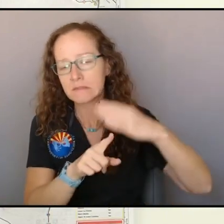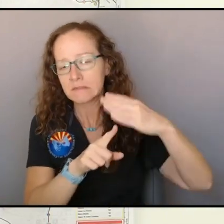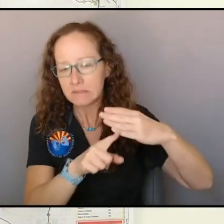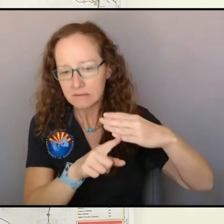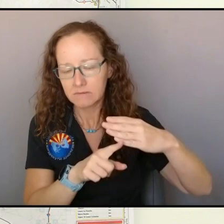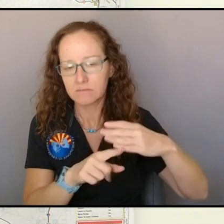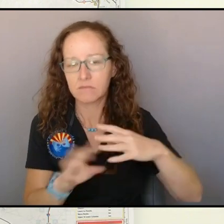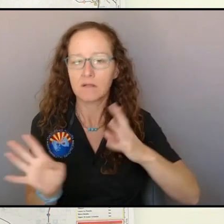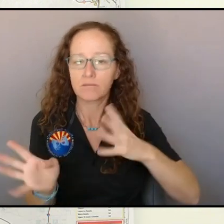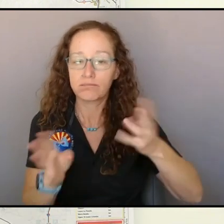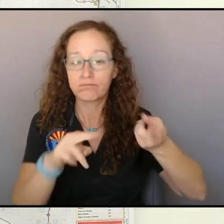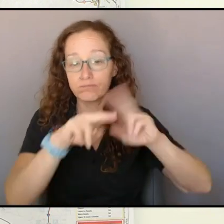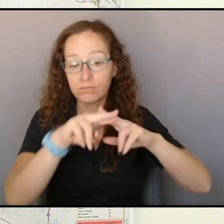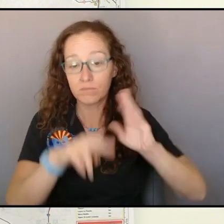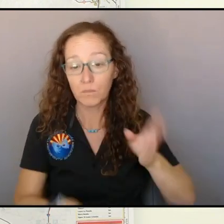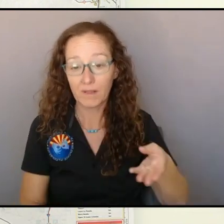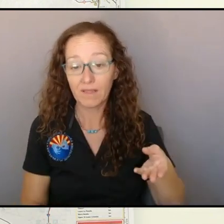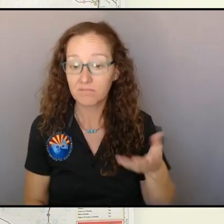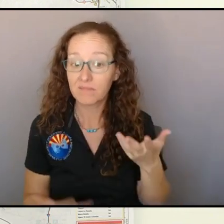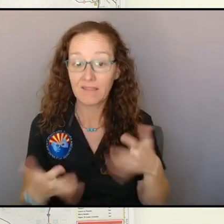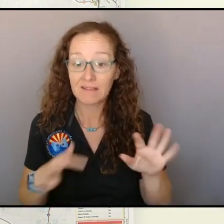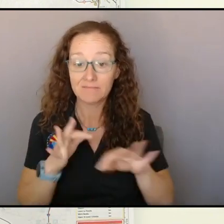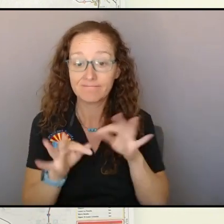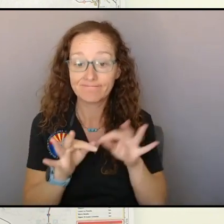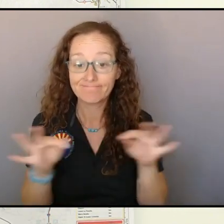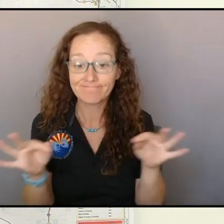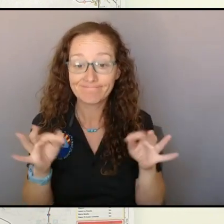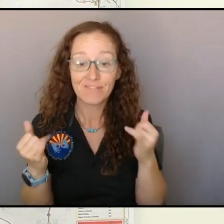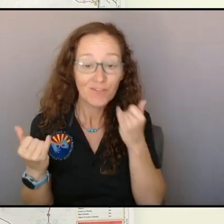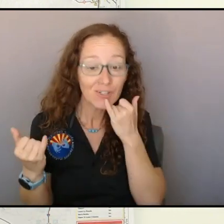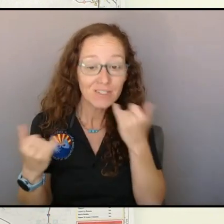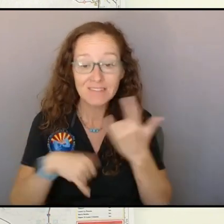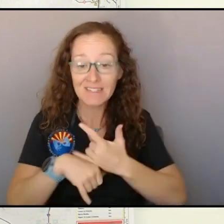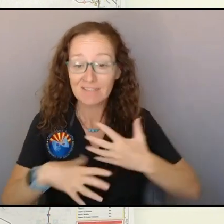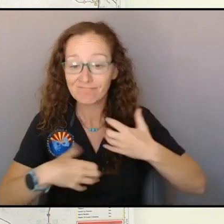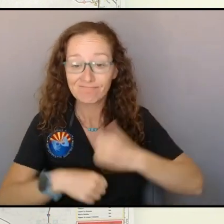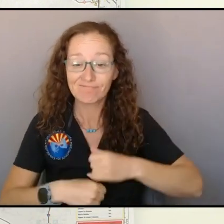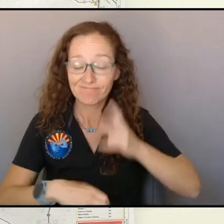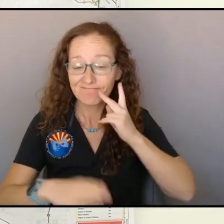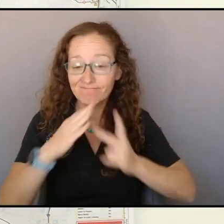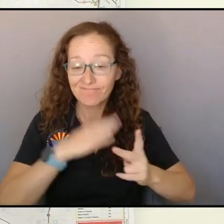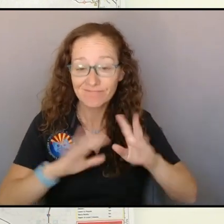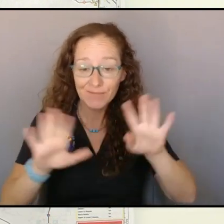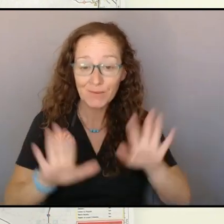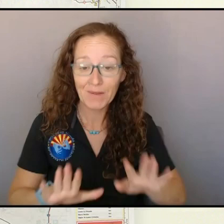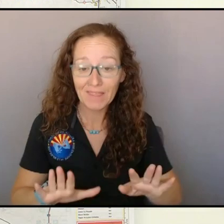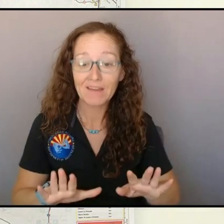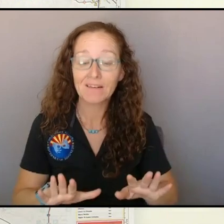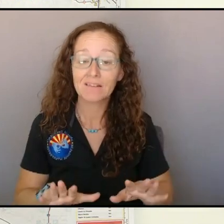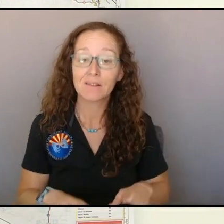pretty much wraps it up in a nutshell. That's the weather that we expect. So we get two buckets or two boxes. We got